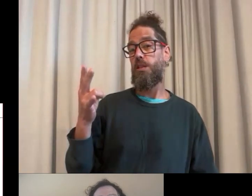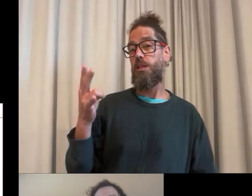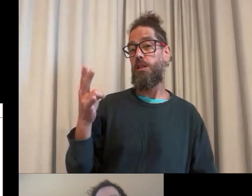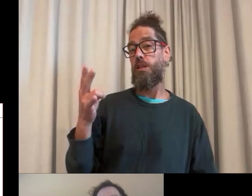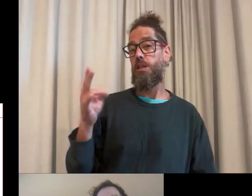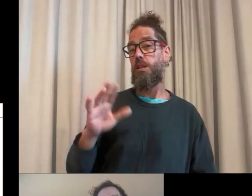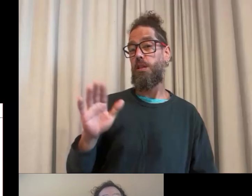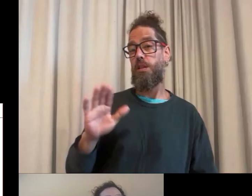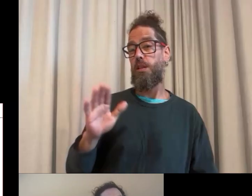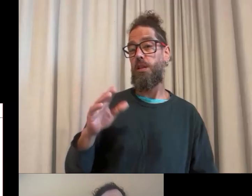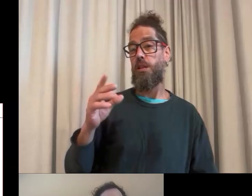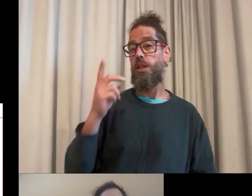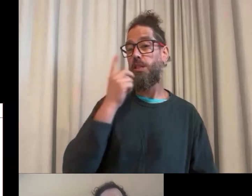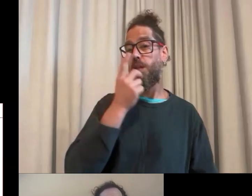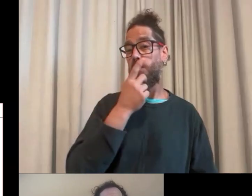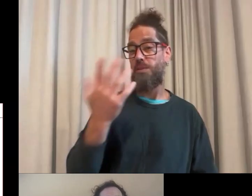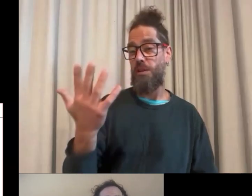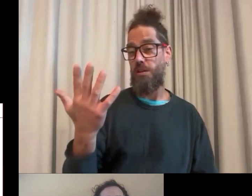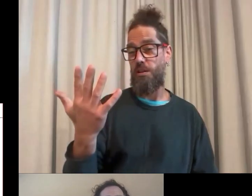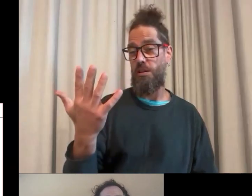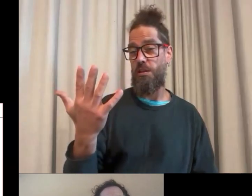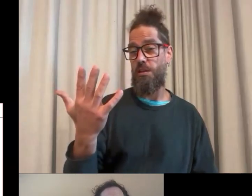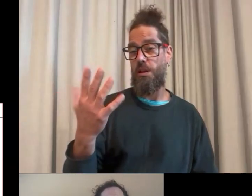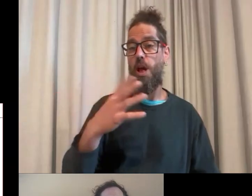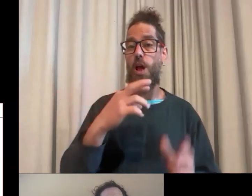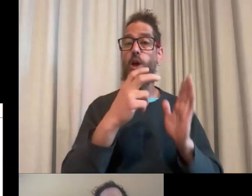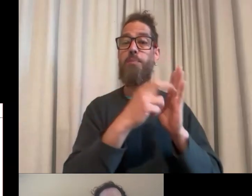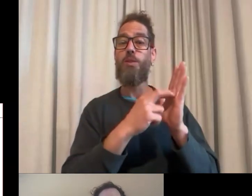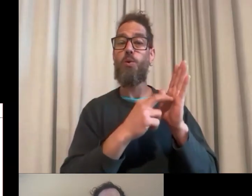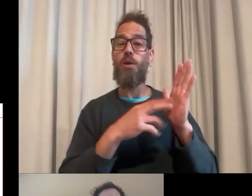But the registration date is the 5th of December, so the December 5 is the date we have to know